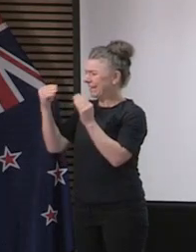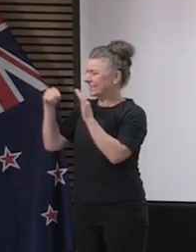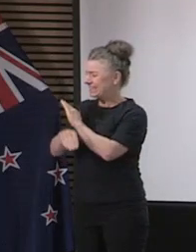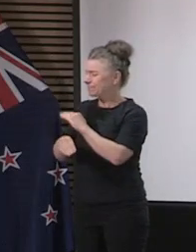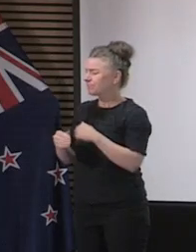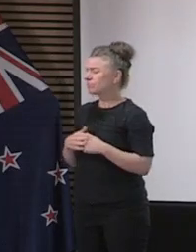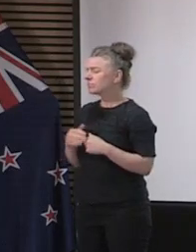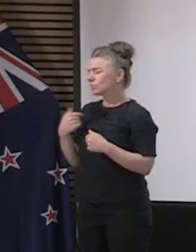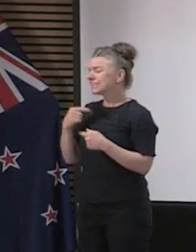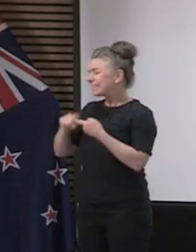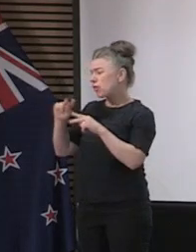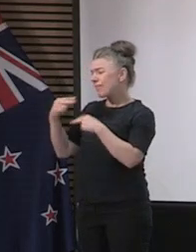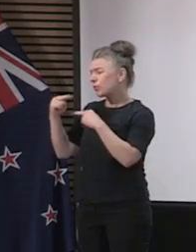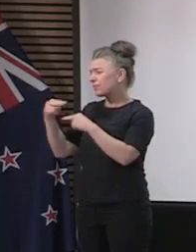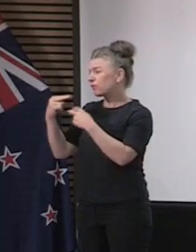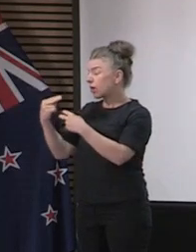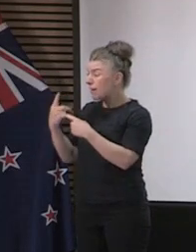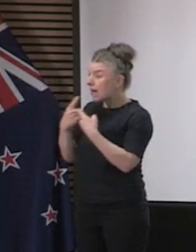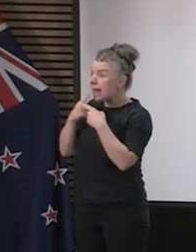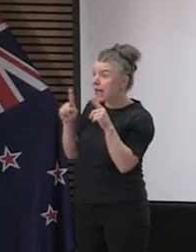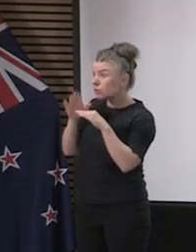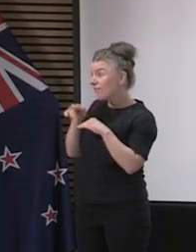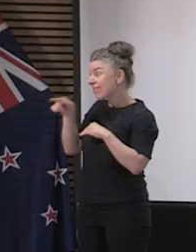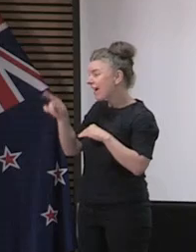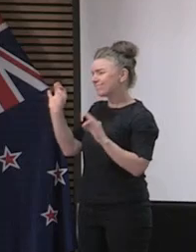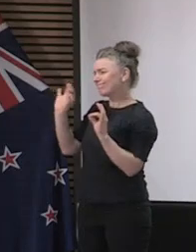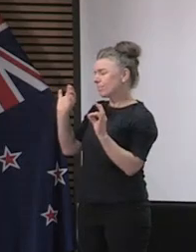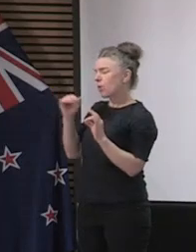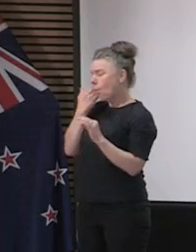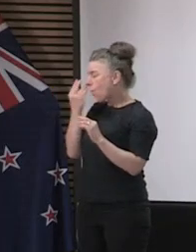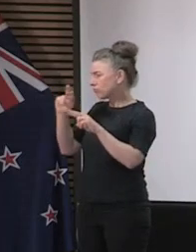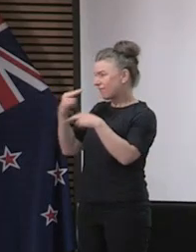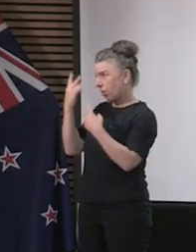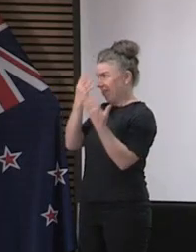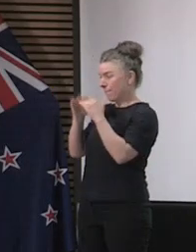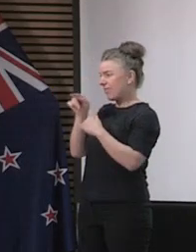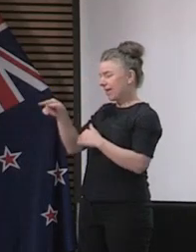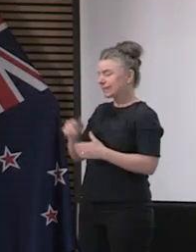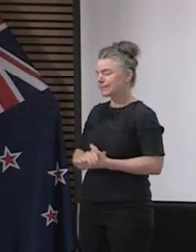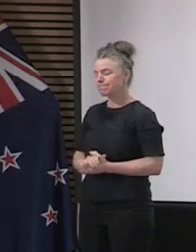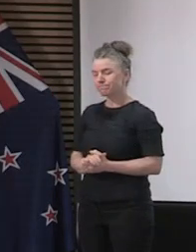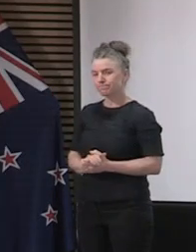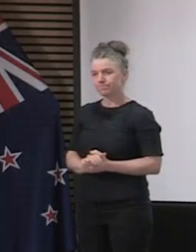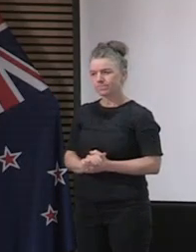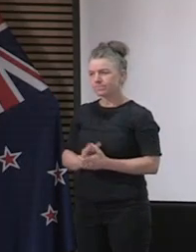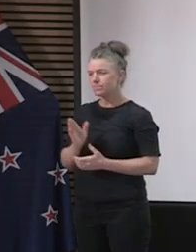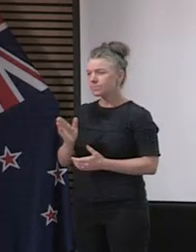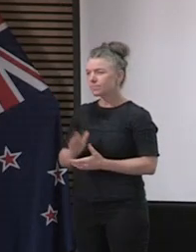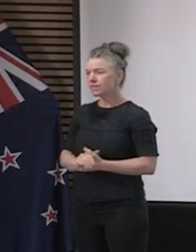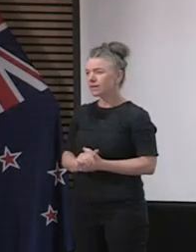our - or ongoing COVID review to make sure we are responding as quickly as we can to some of the need we see. I have no